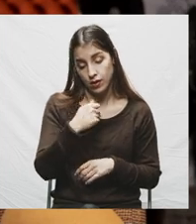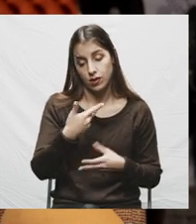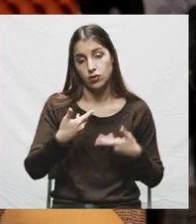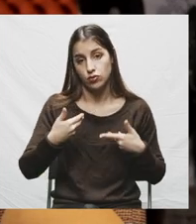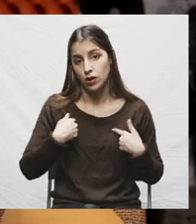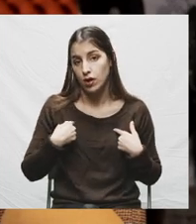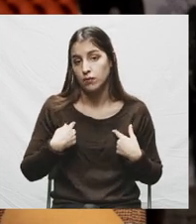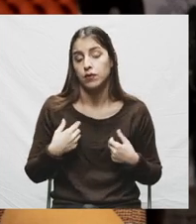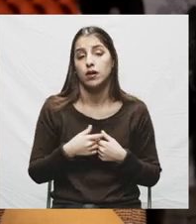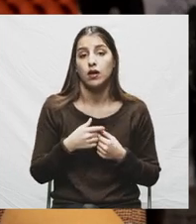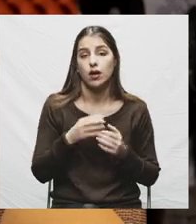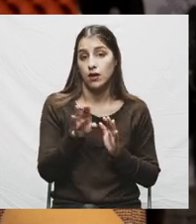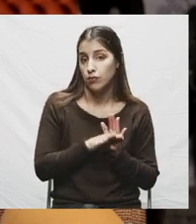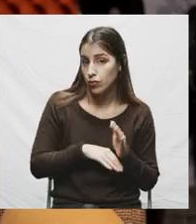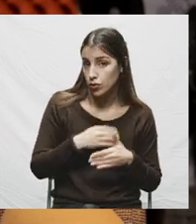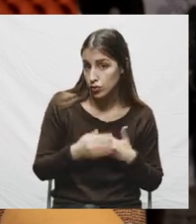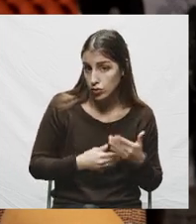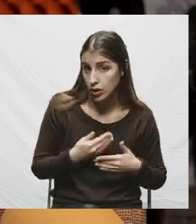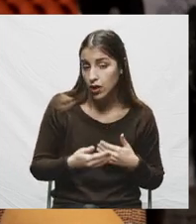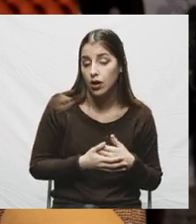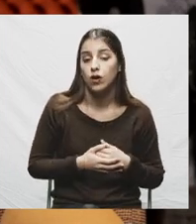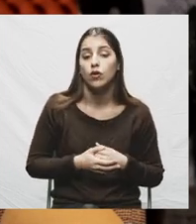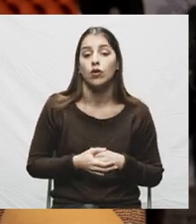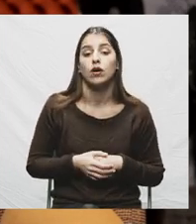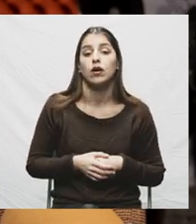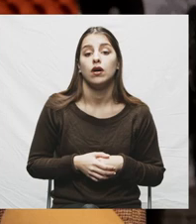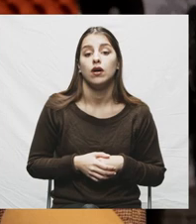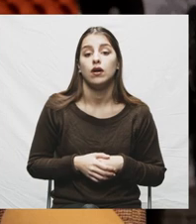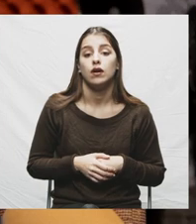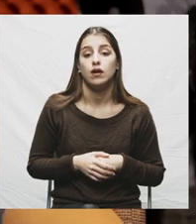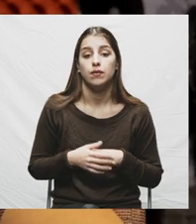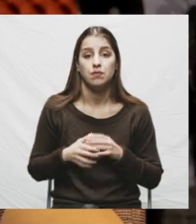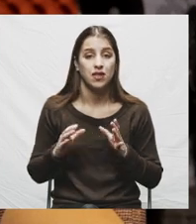supported me in production. But at a certain moment,